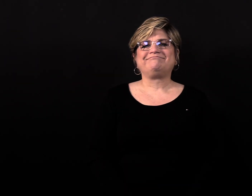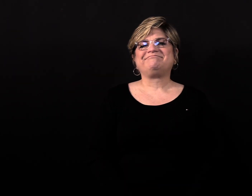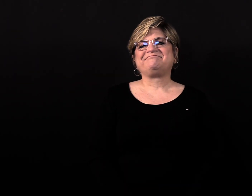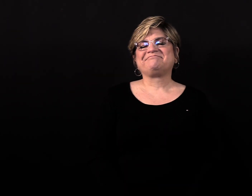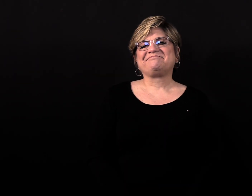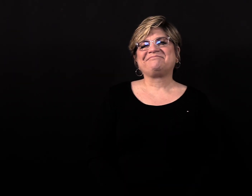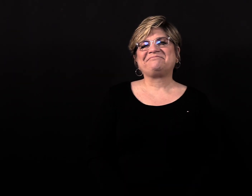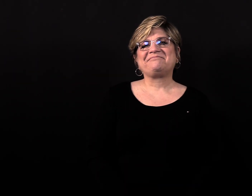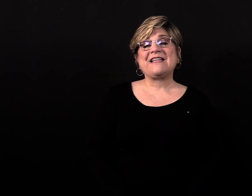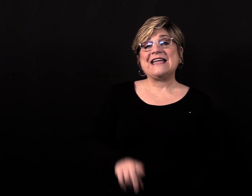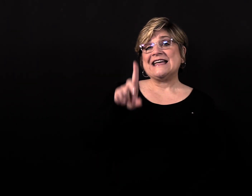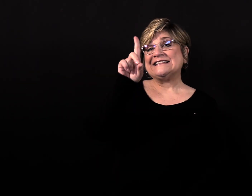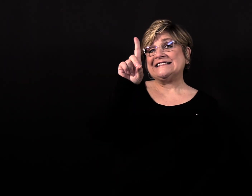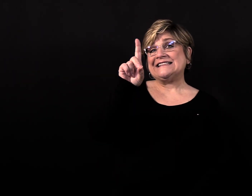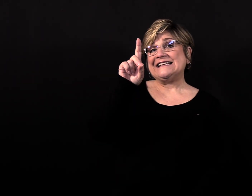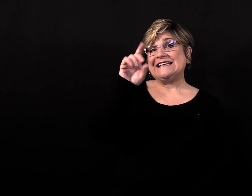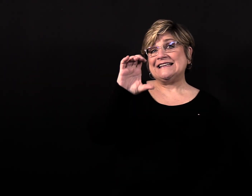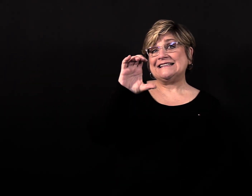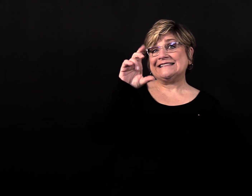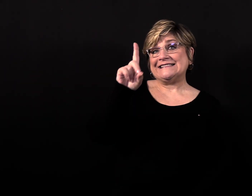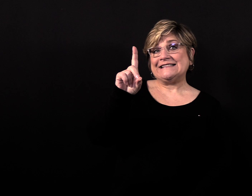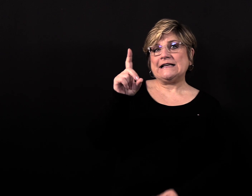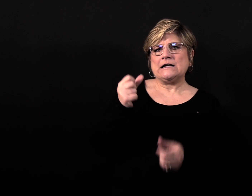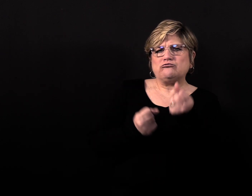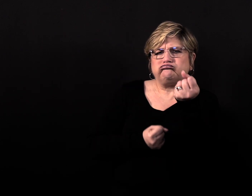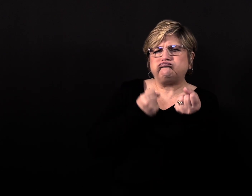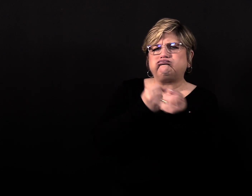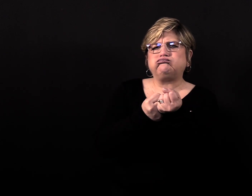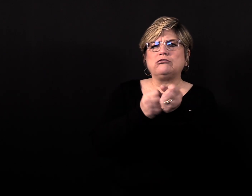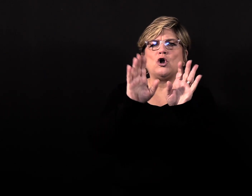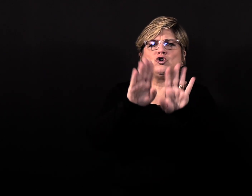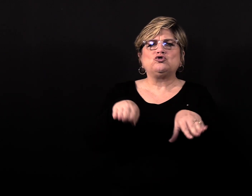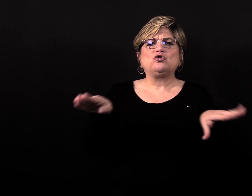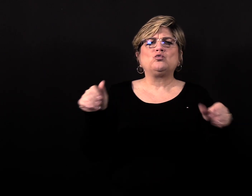DCD supports children with communication,